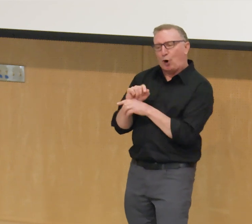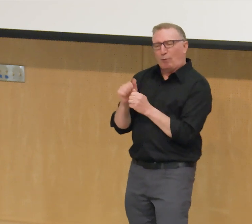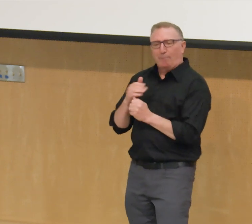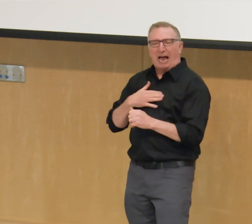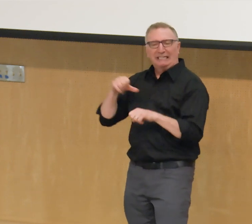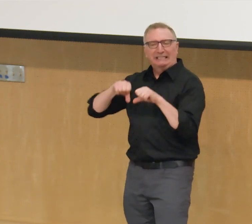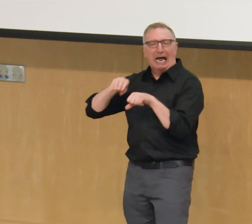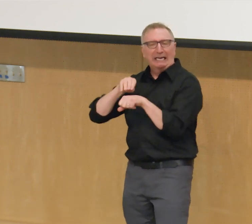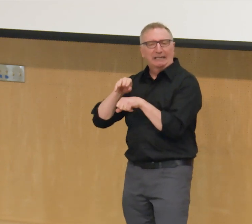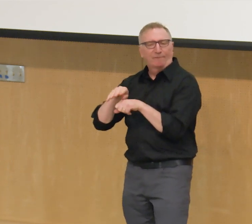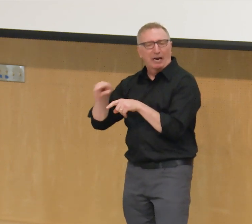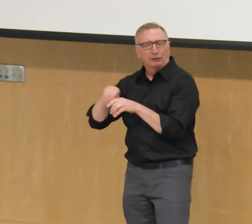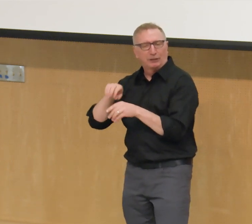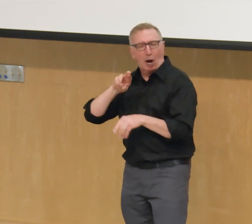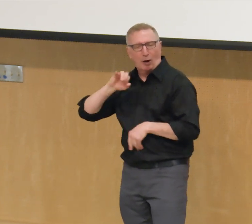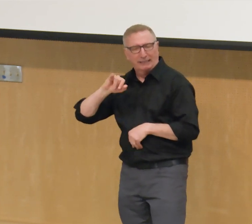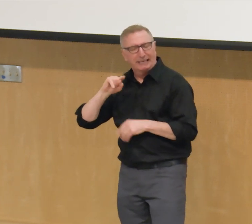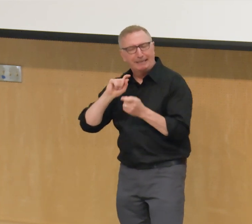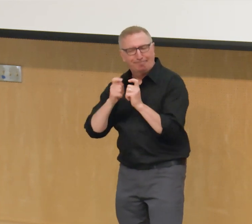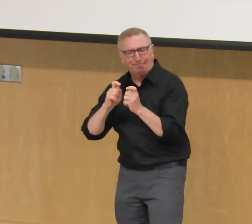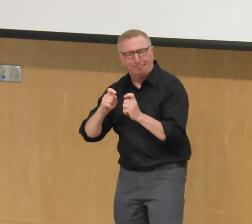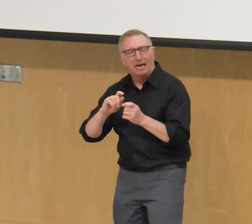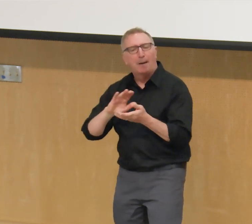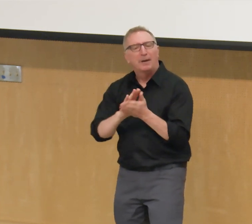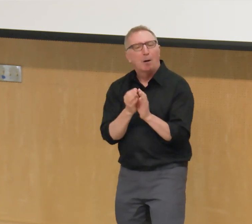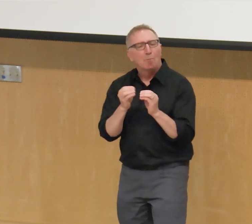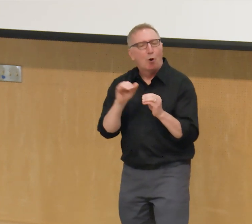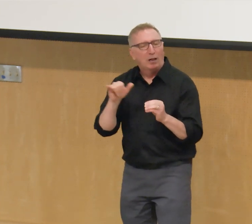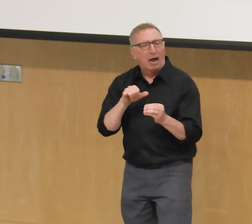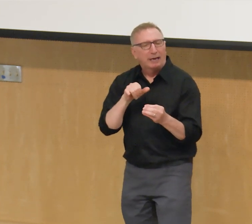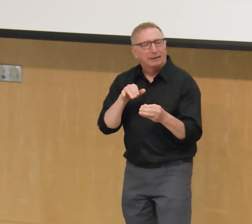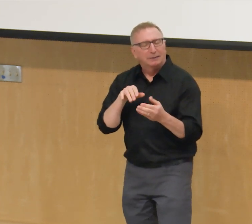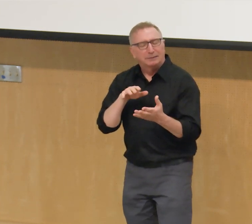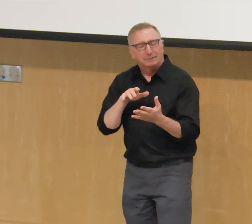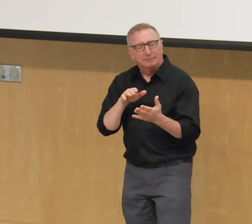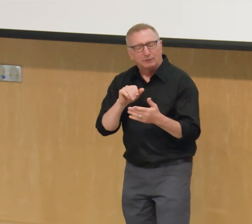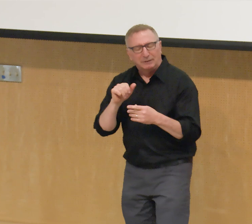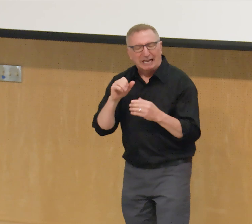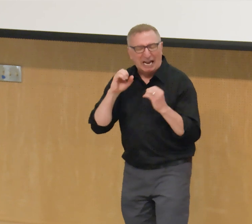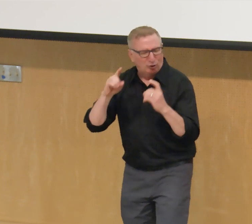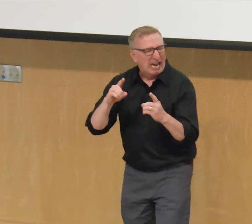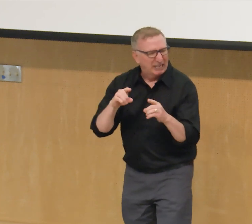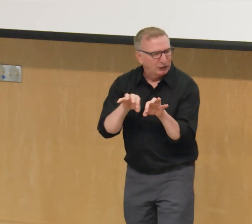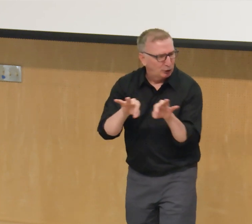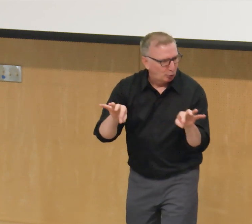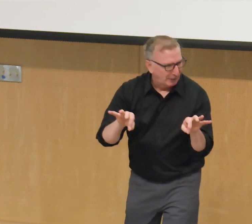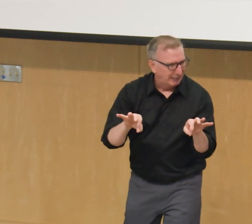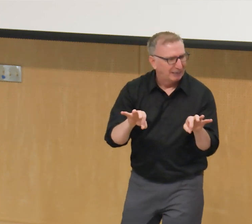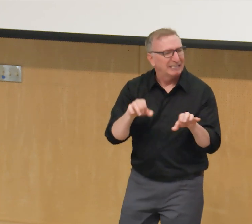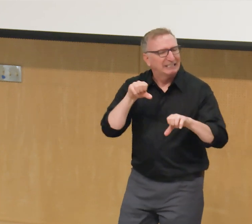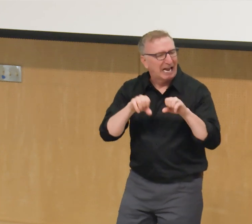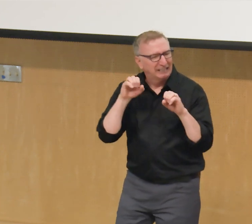And so, I worked with my science advisor over at RIT and I decided